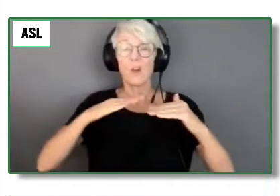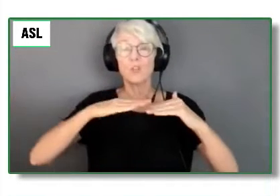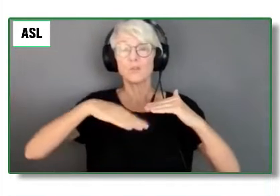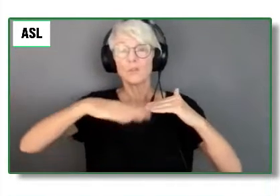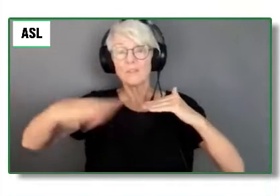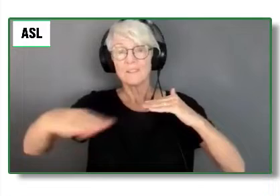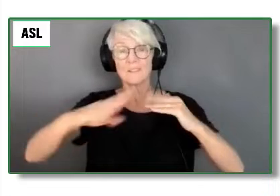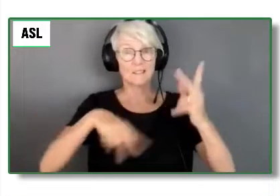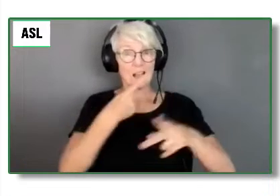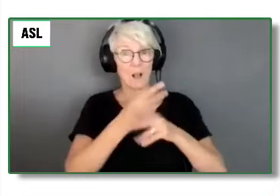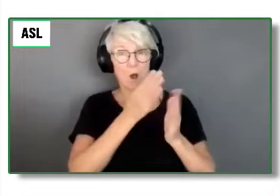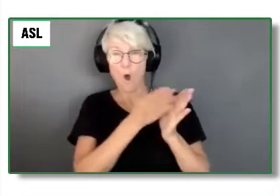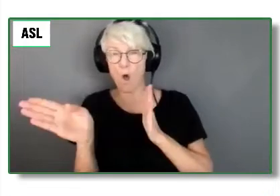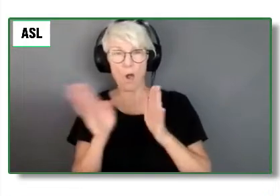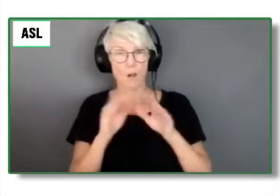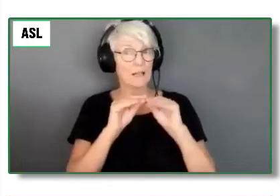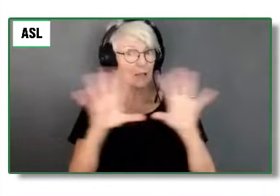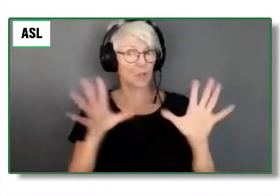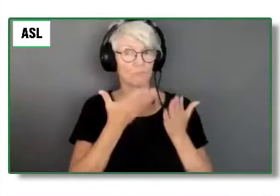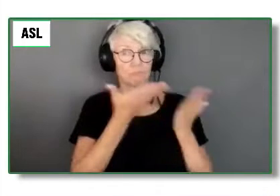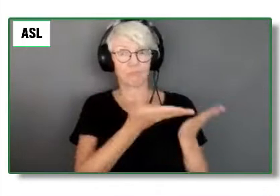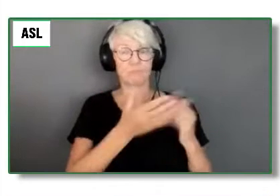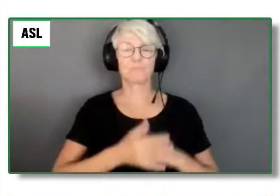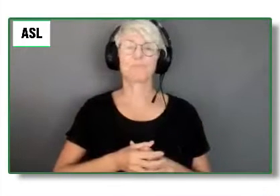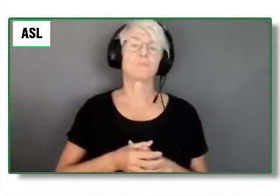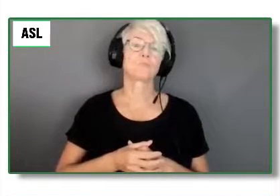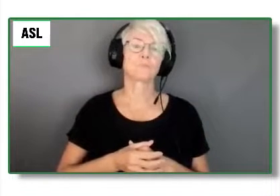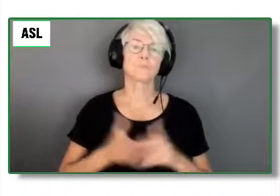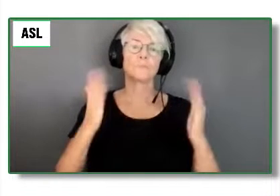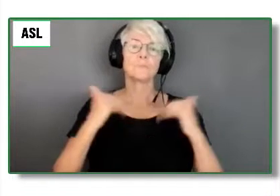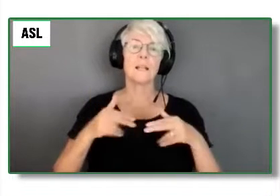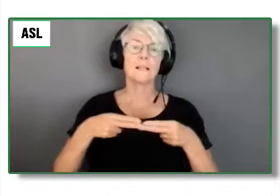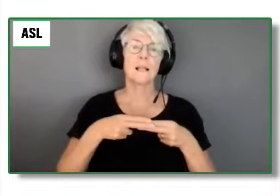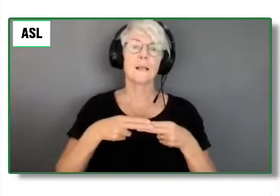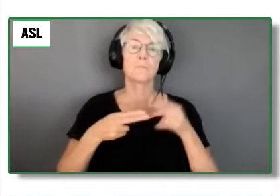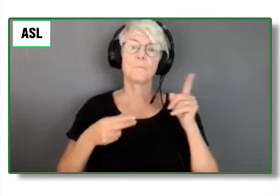Next please. So we have very limited time so I'm just